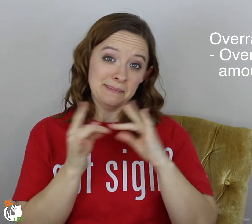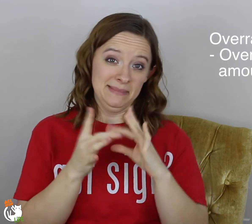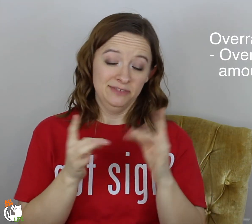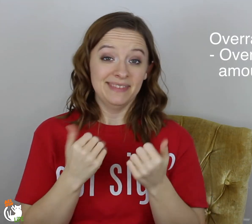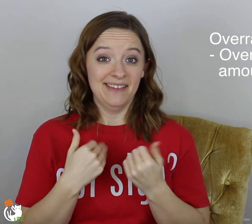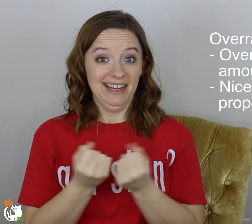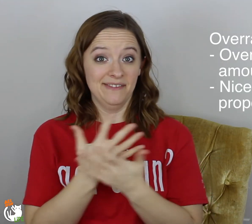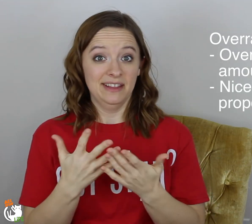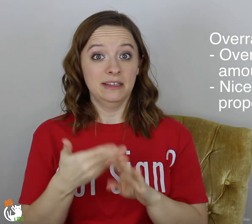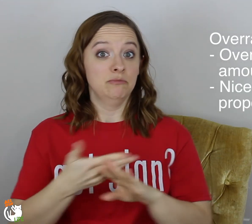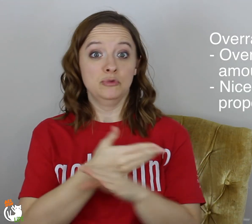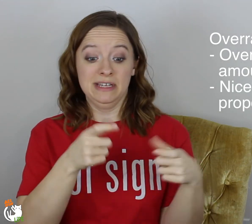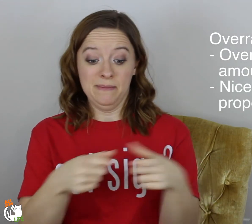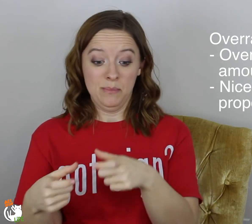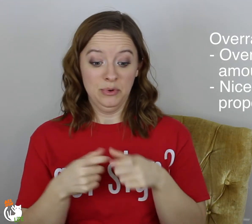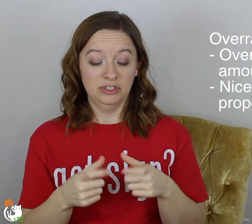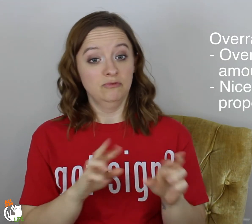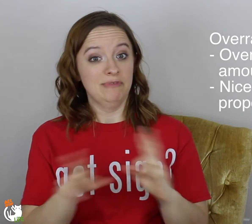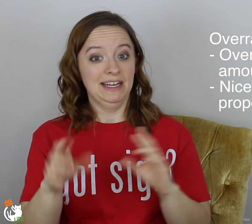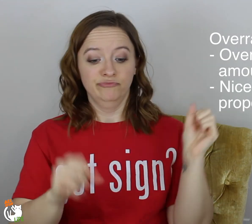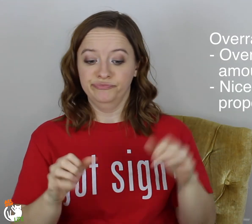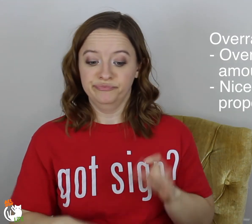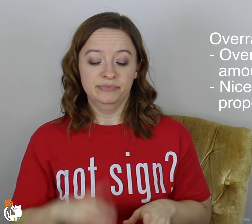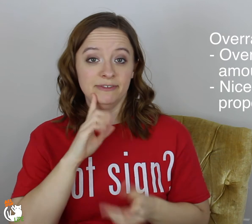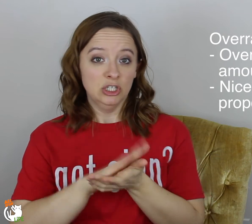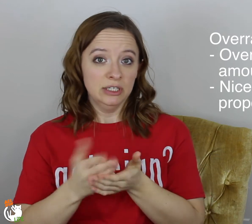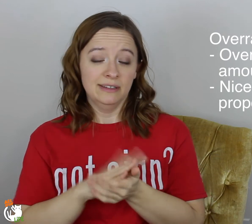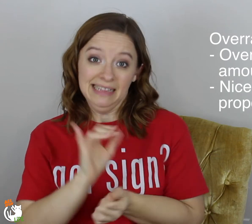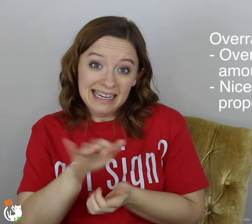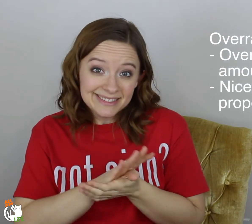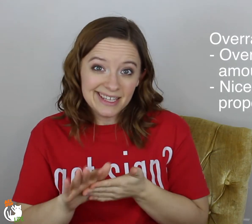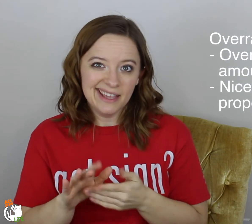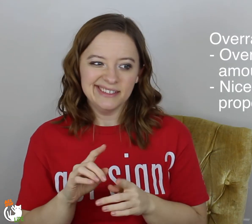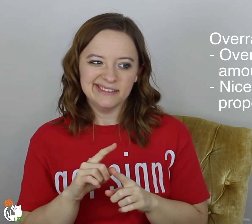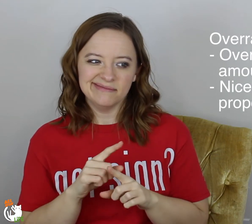Like I mentioned, having everything pre-portioned and ready to cook is really nice,